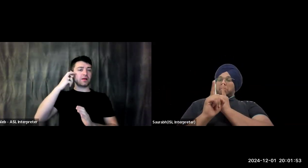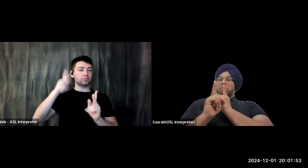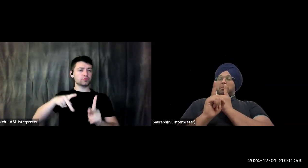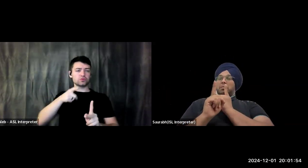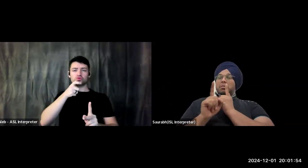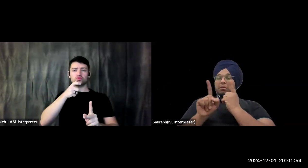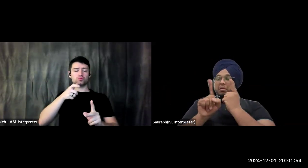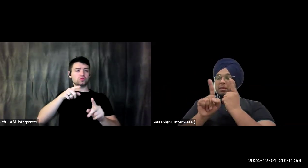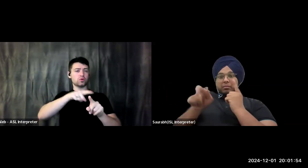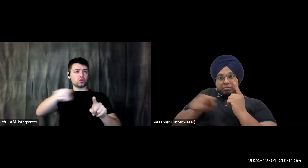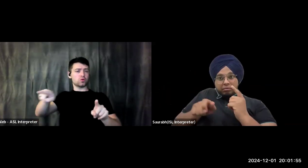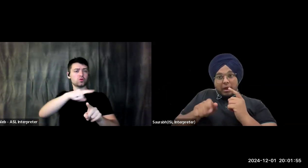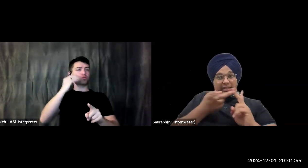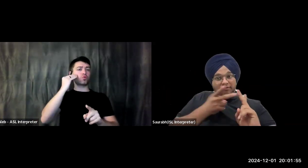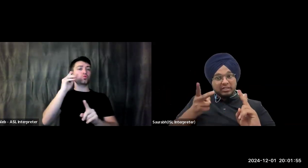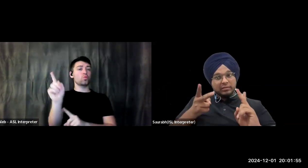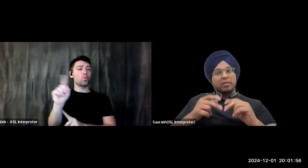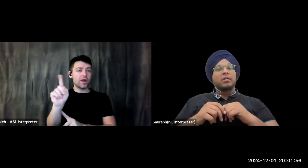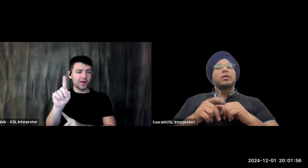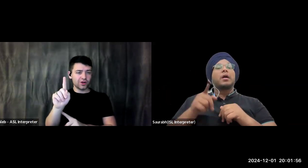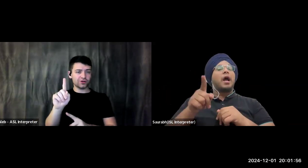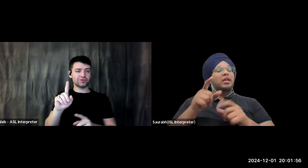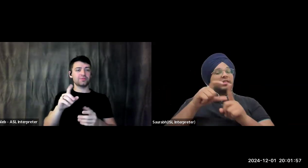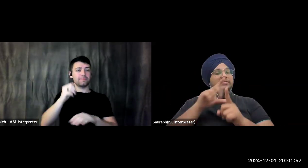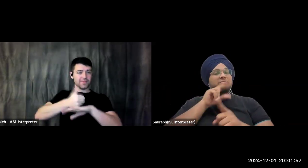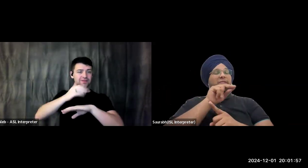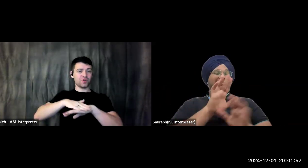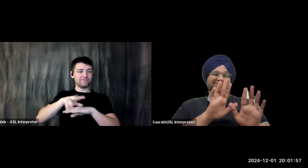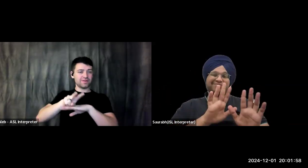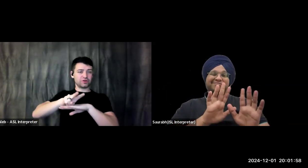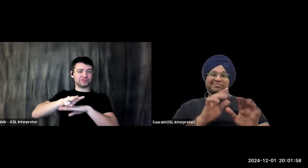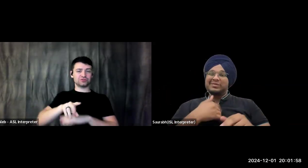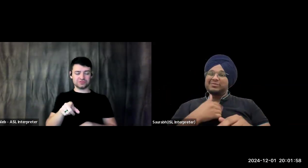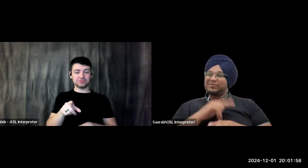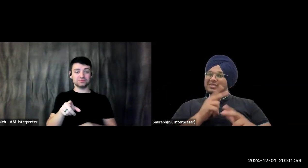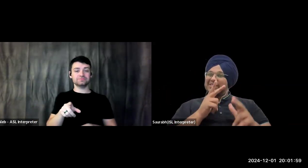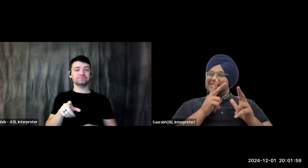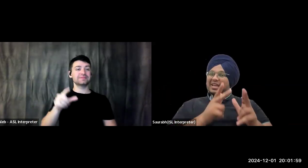[Dinesh speaking] See, Geri, I told you within house it's two feet.